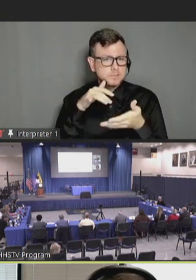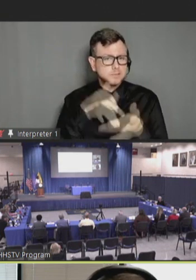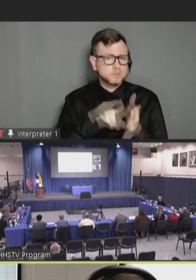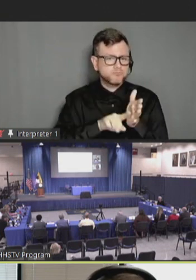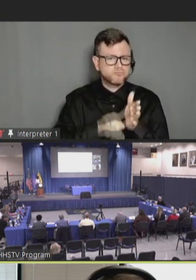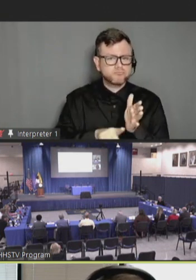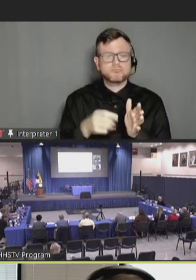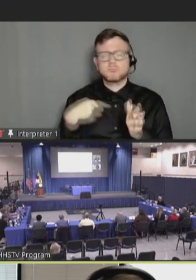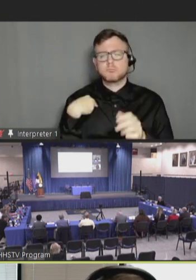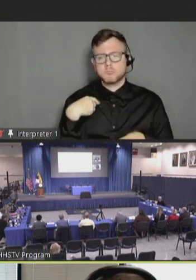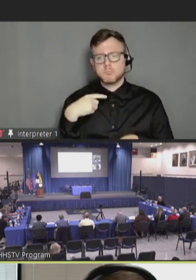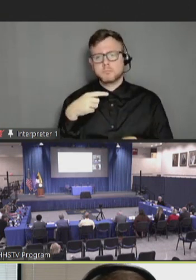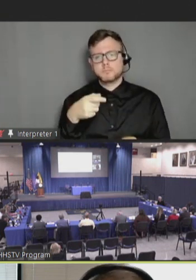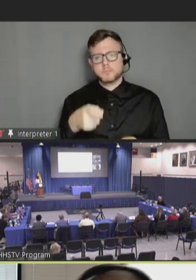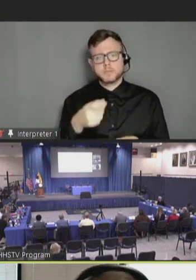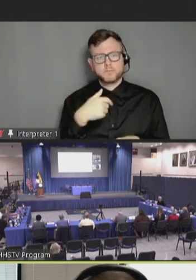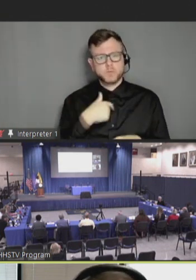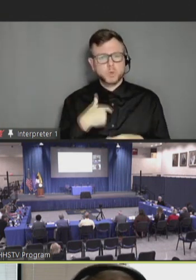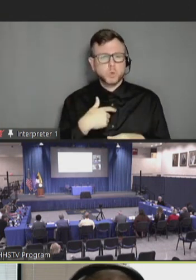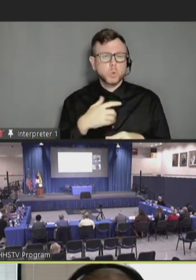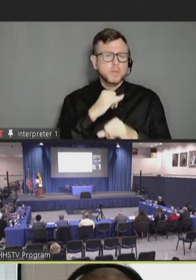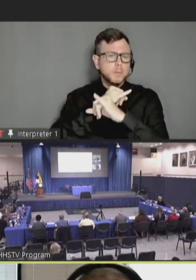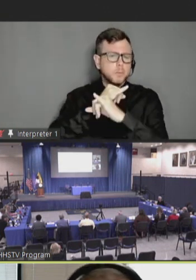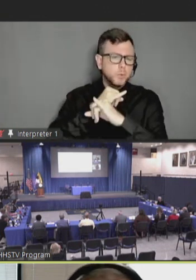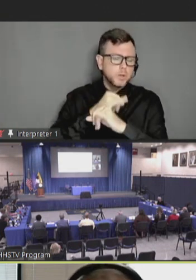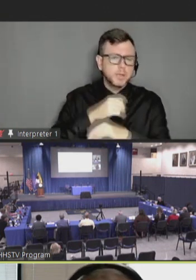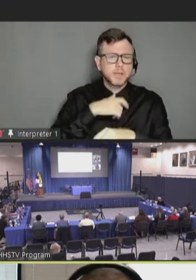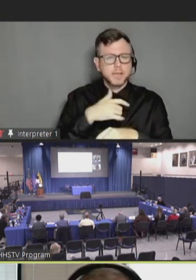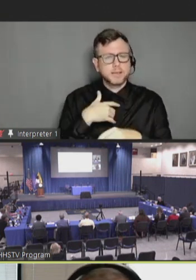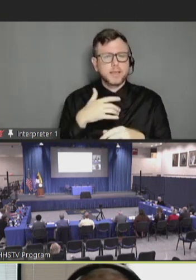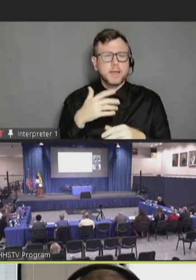sort of the immune fingerprint of a Th2 type response.